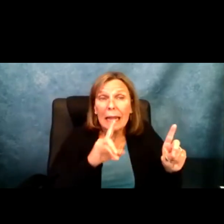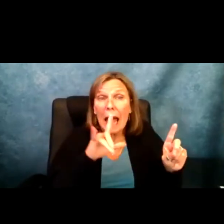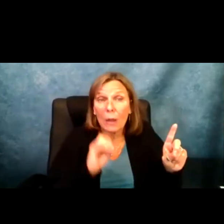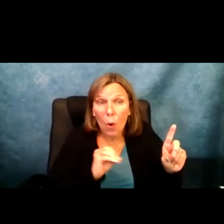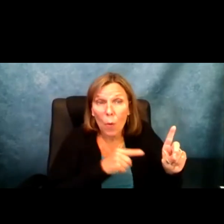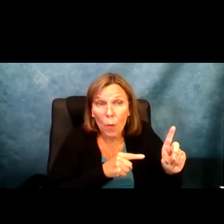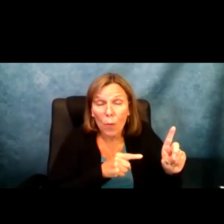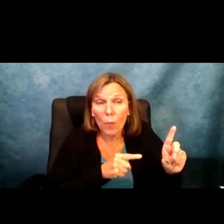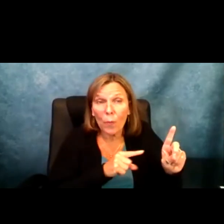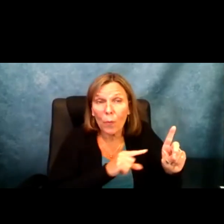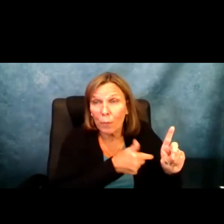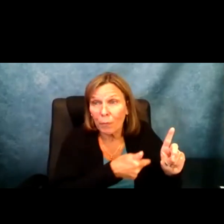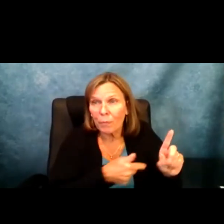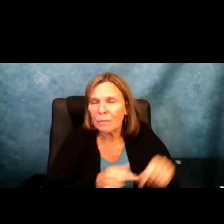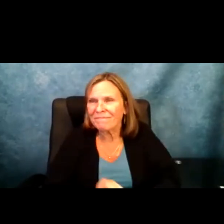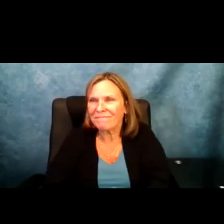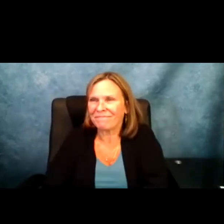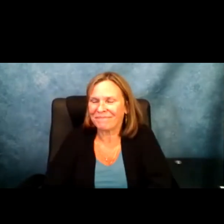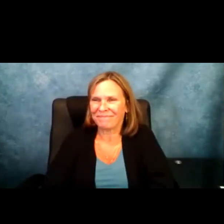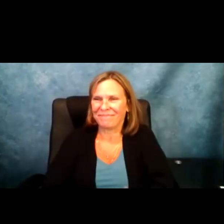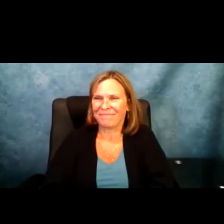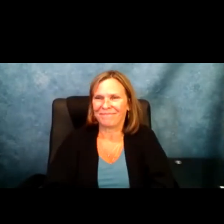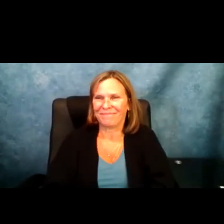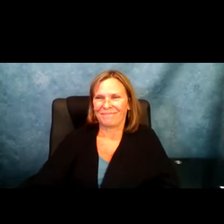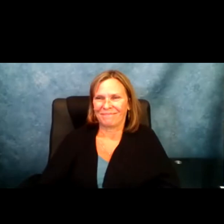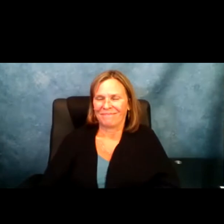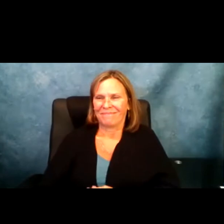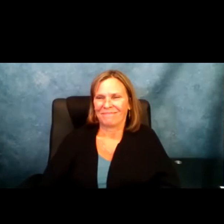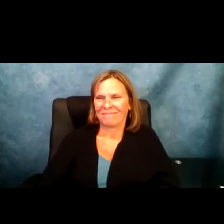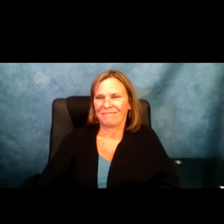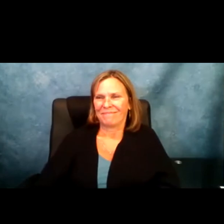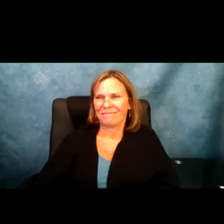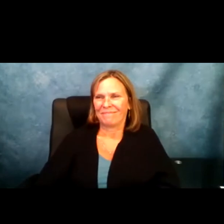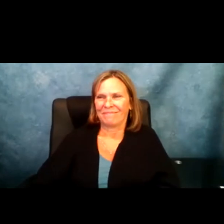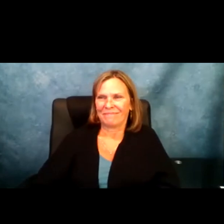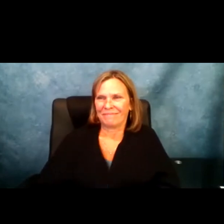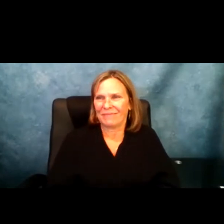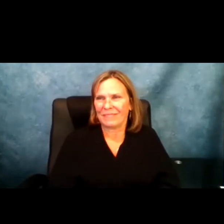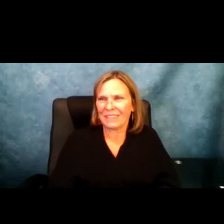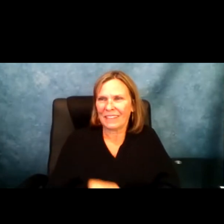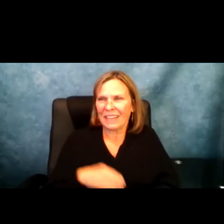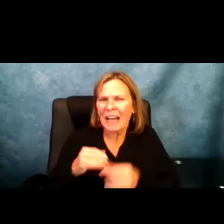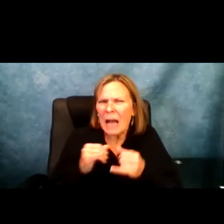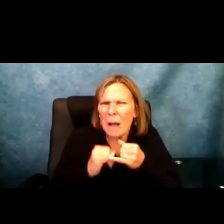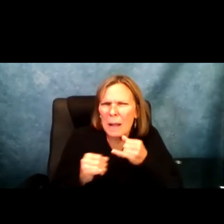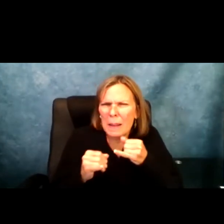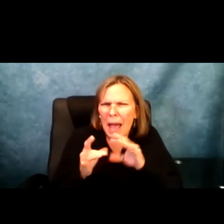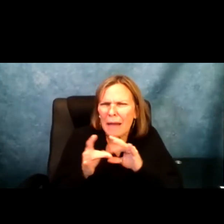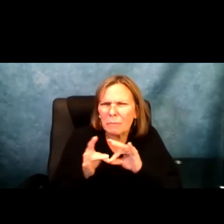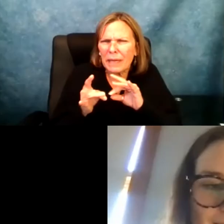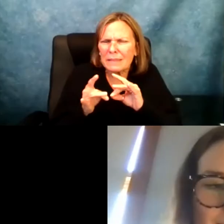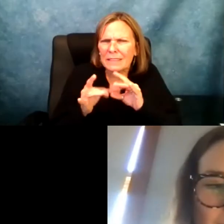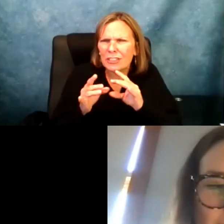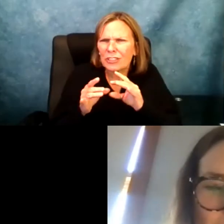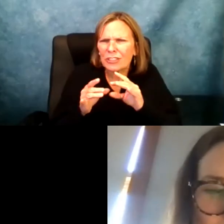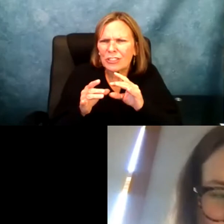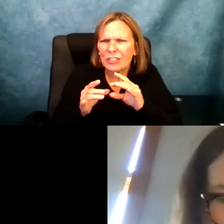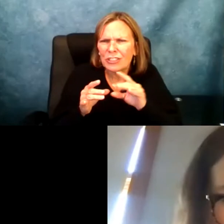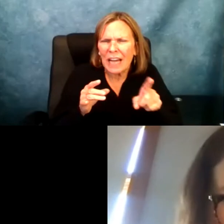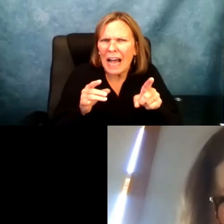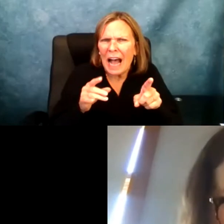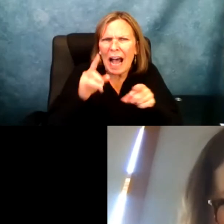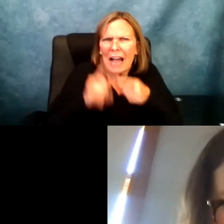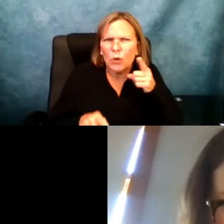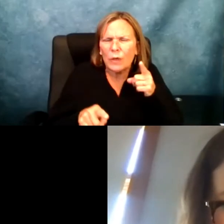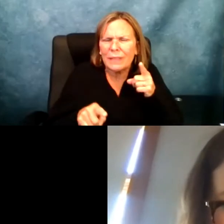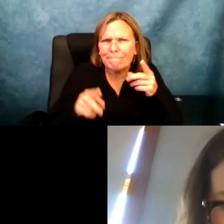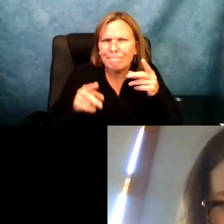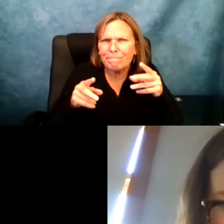jam bot so we know where we are.